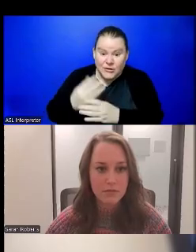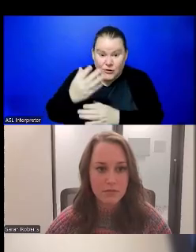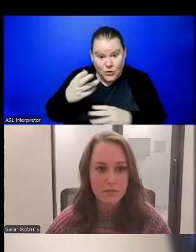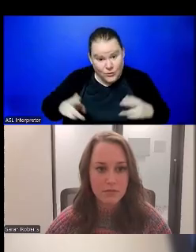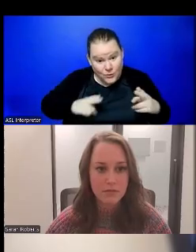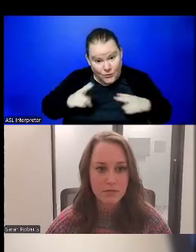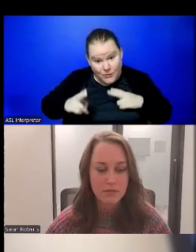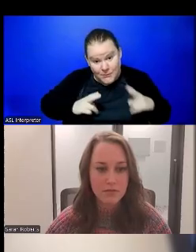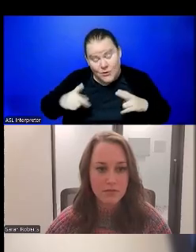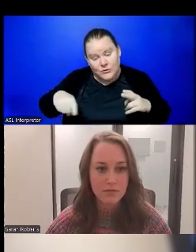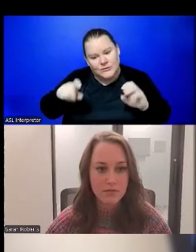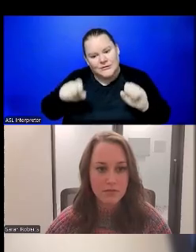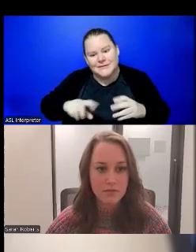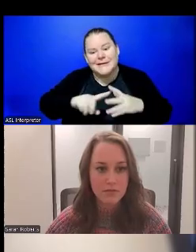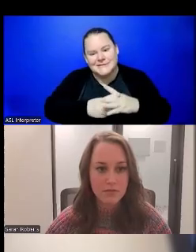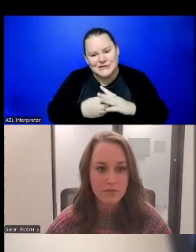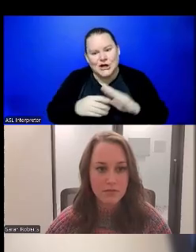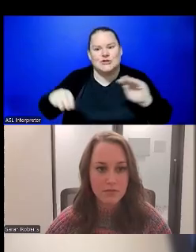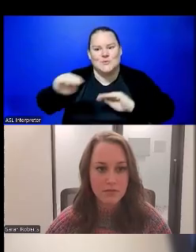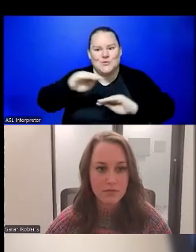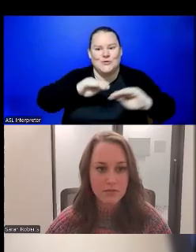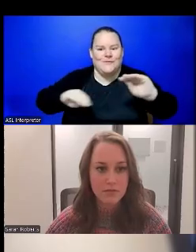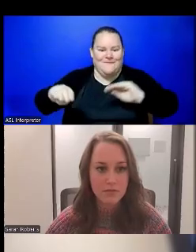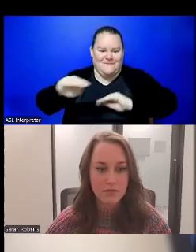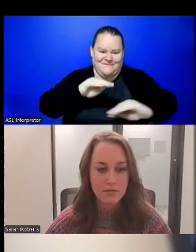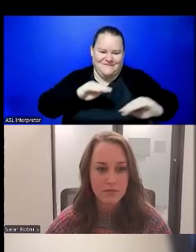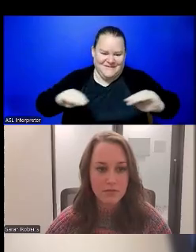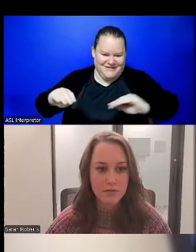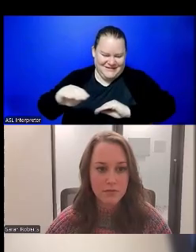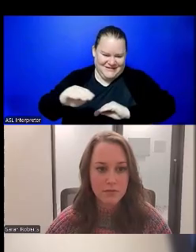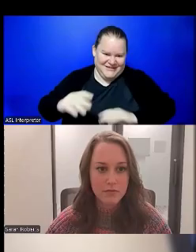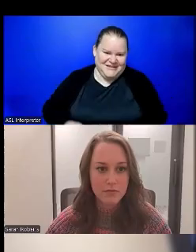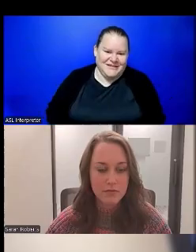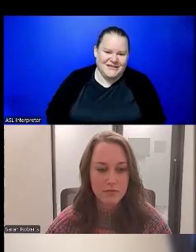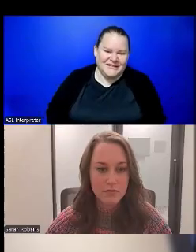start to move around. And so there are some newer studies